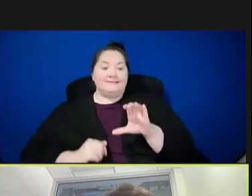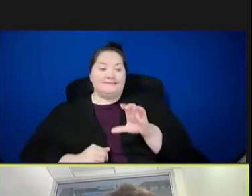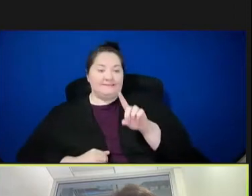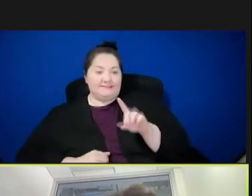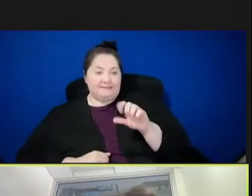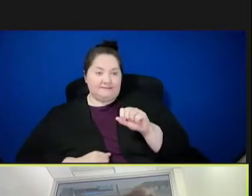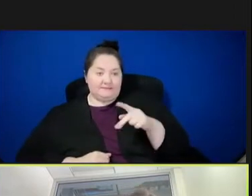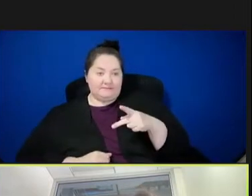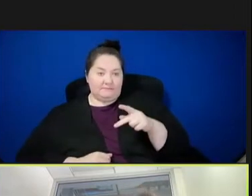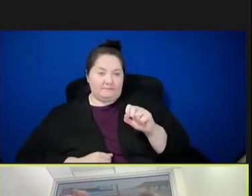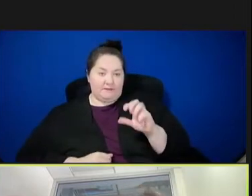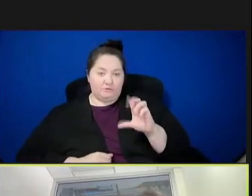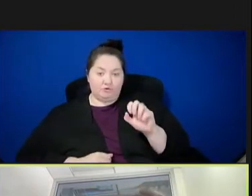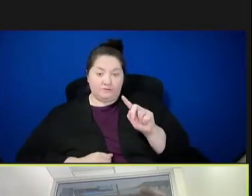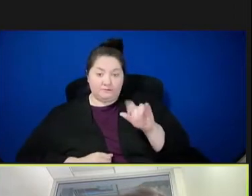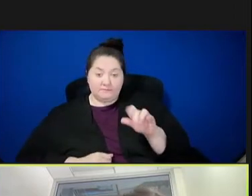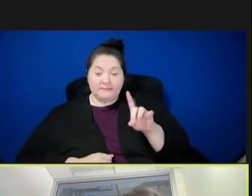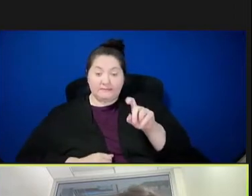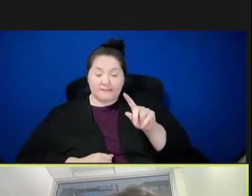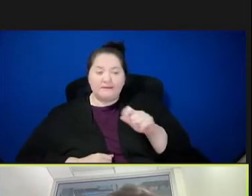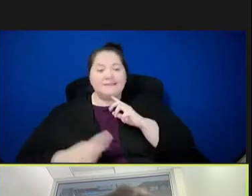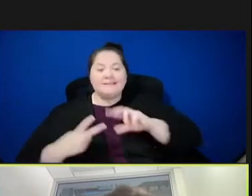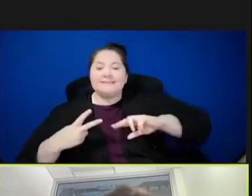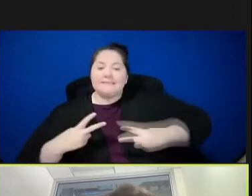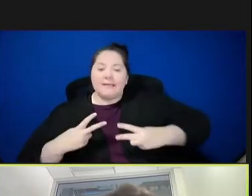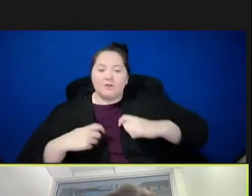And this is basically just looking at the secondary structure content of these proteins,